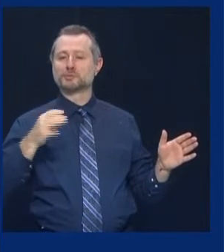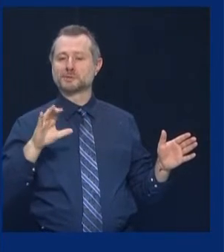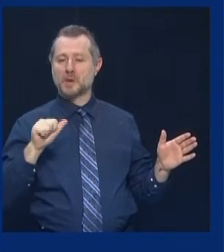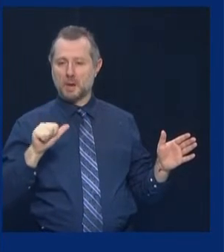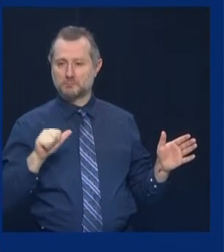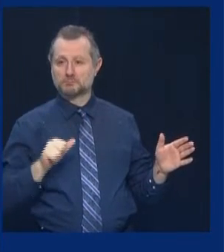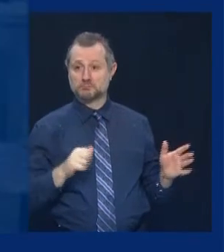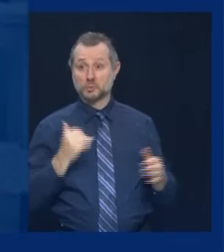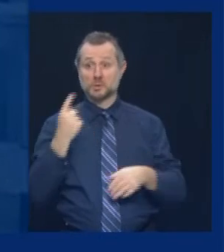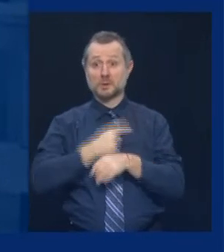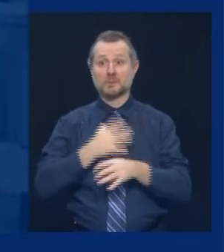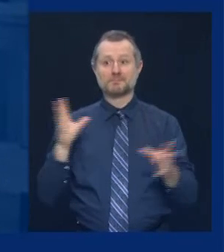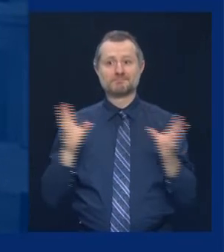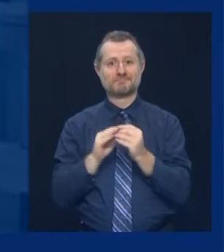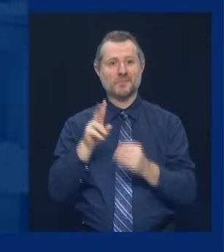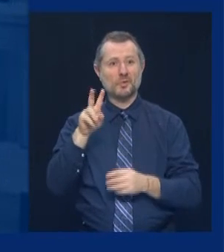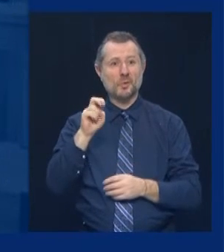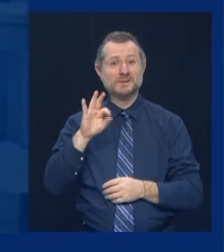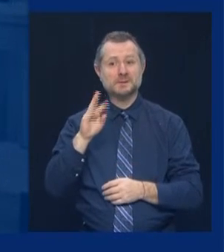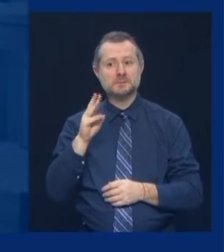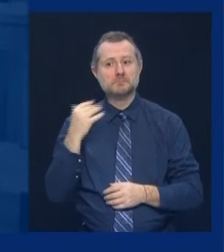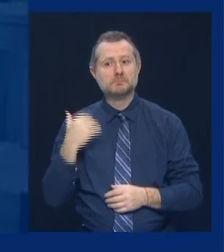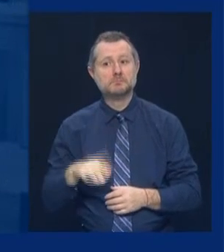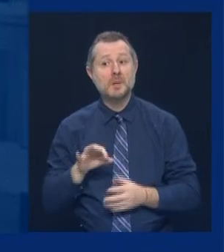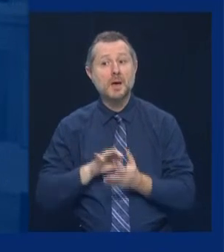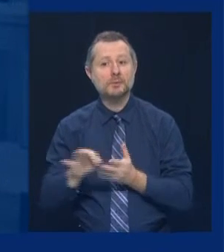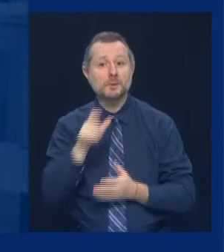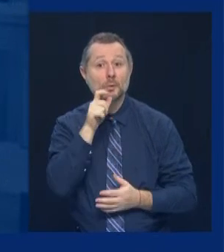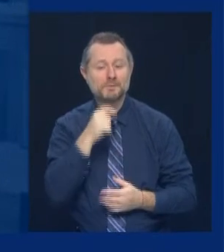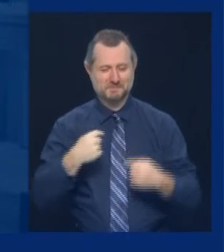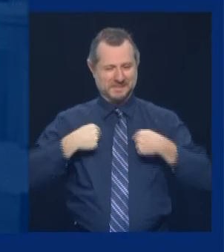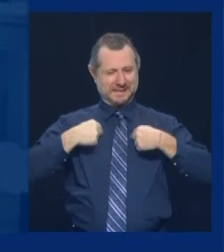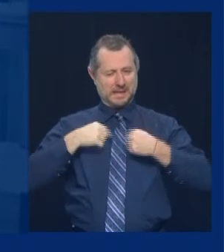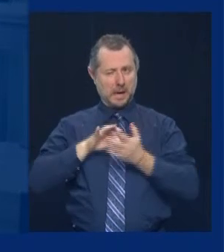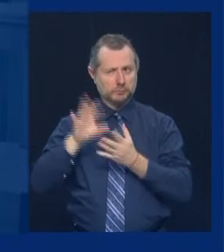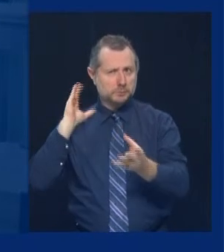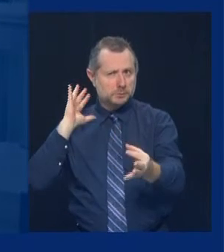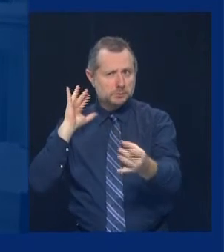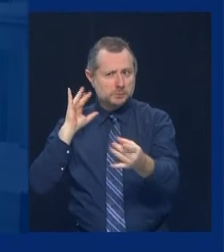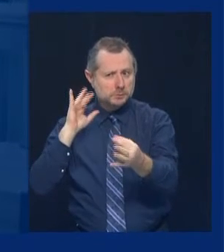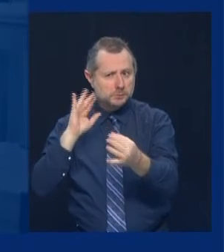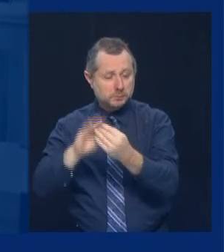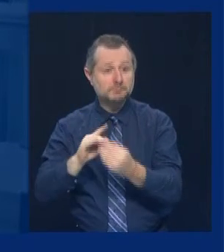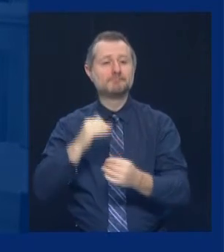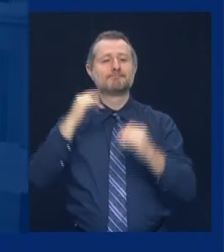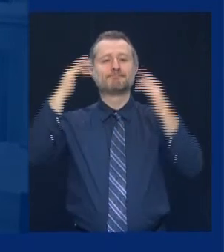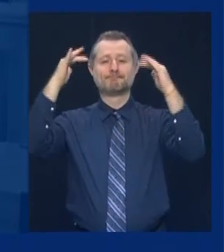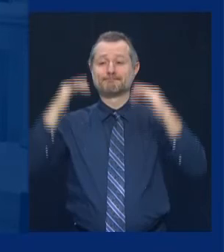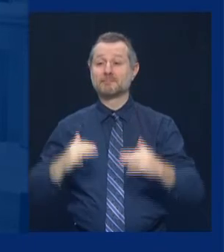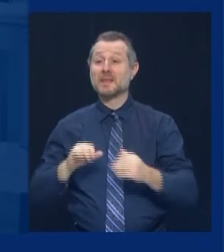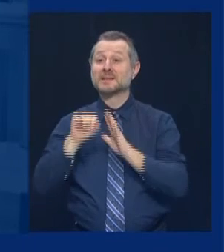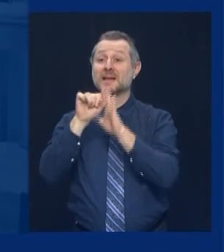TODAY IS DAY 296. BUT WHO IS COUNTING?